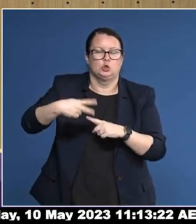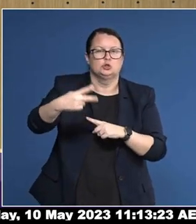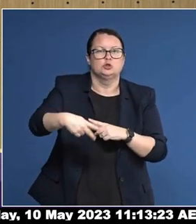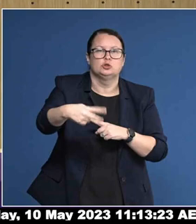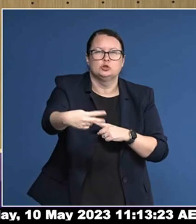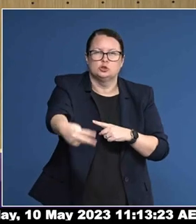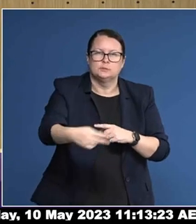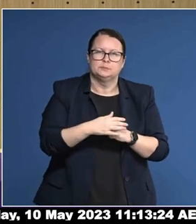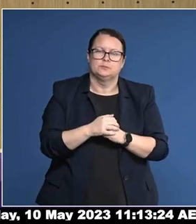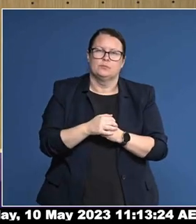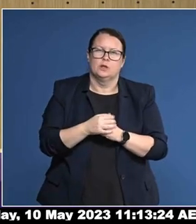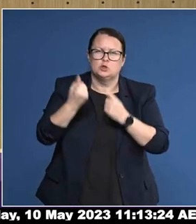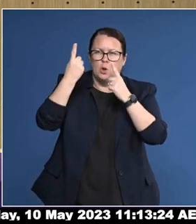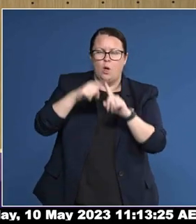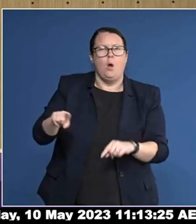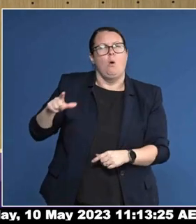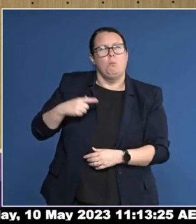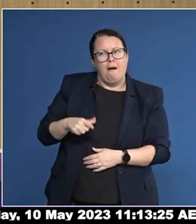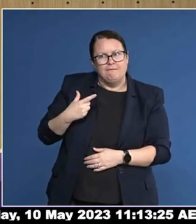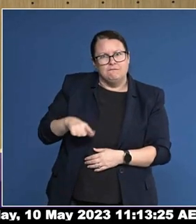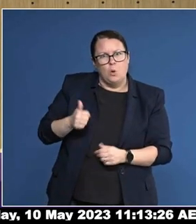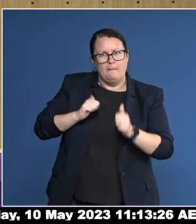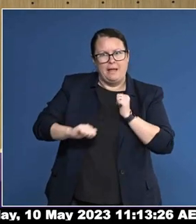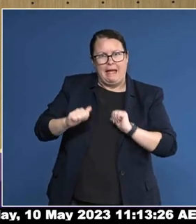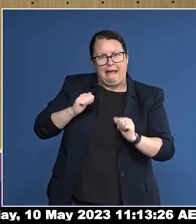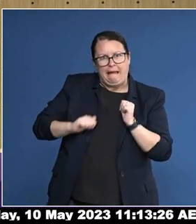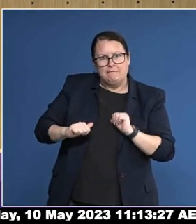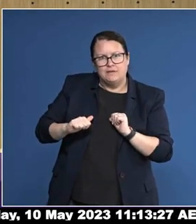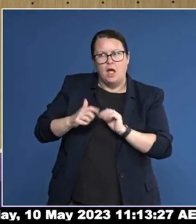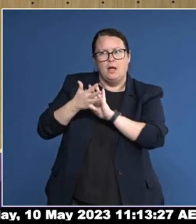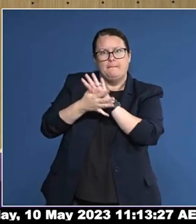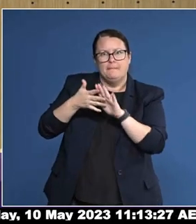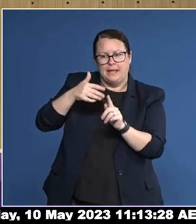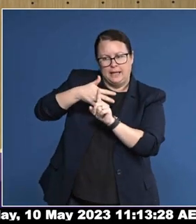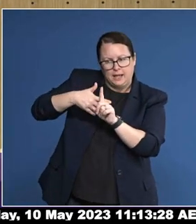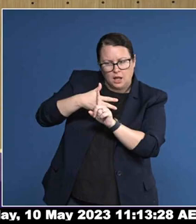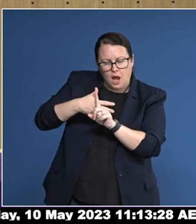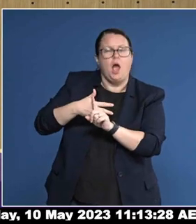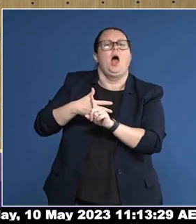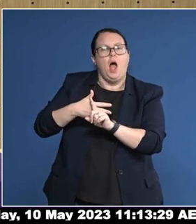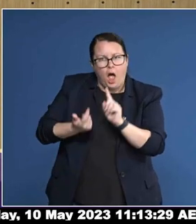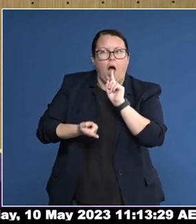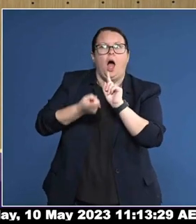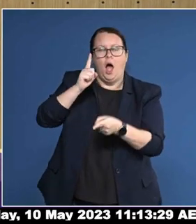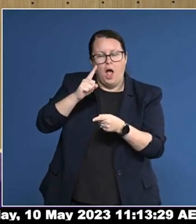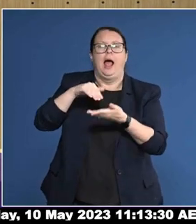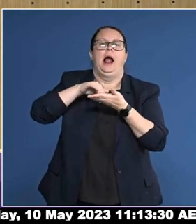function of that behaviour is for the young person and to develop a plan to meet the function of that behaviour in another way.